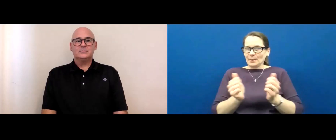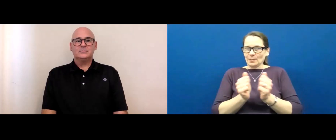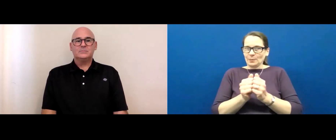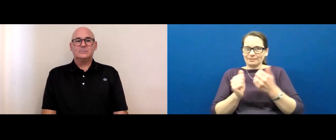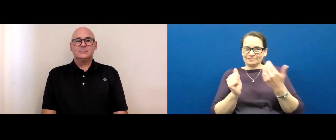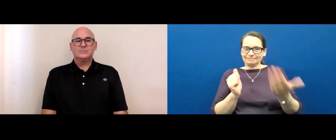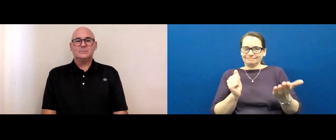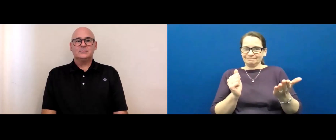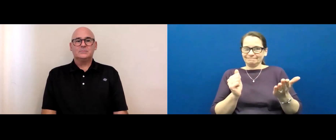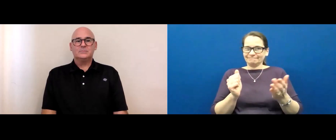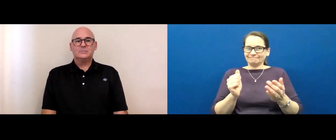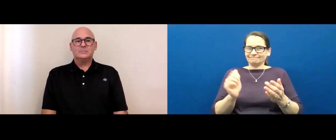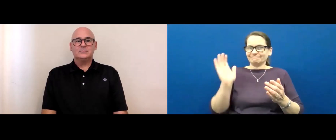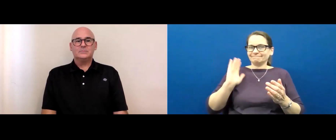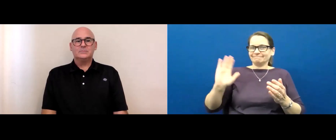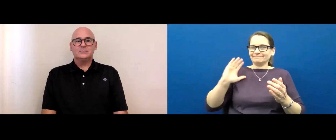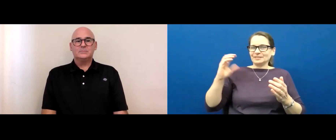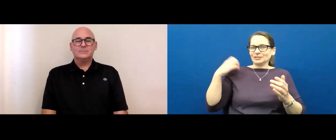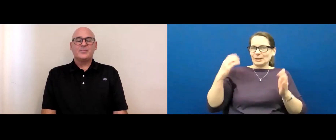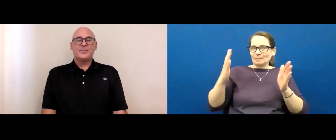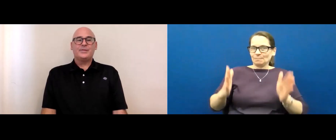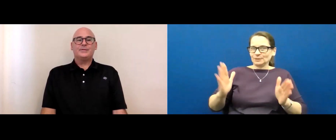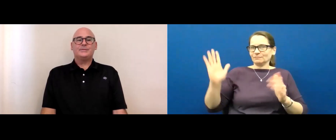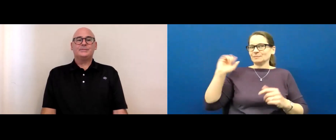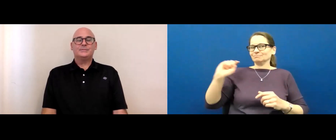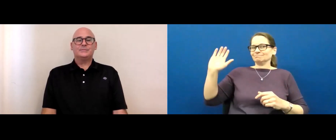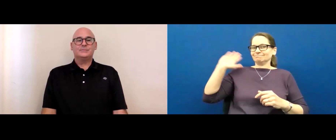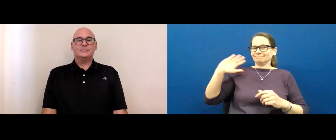I'm here with our guest today a former chairperson